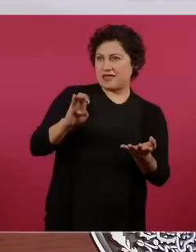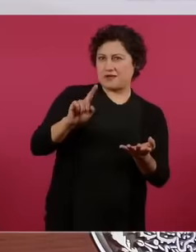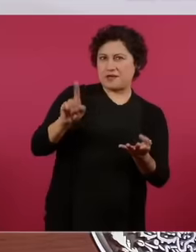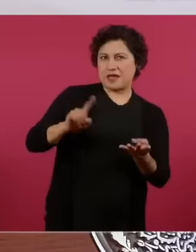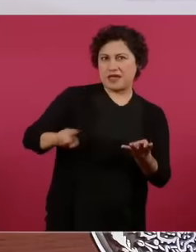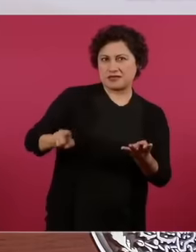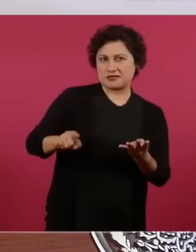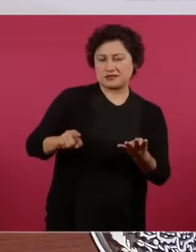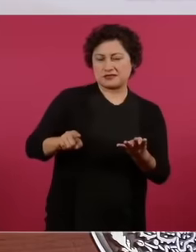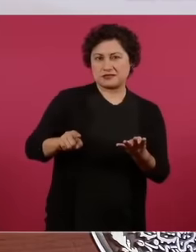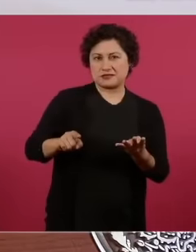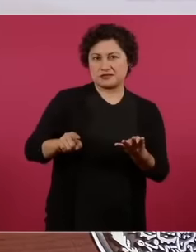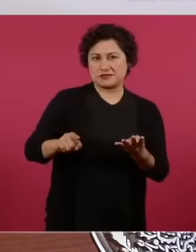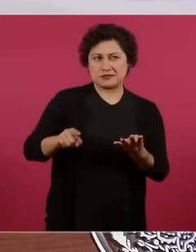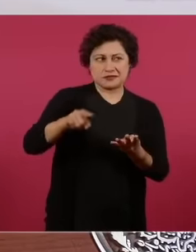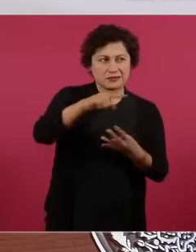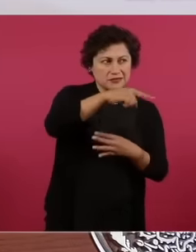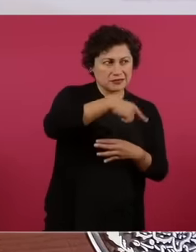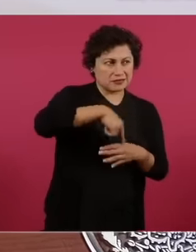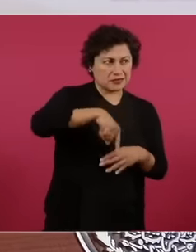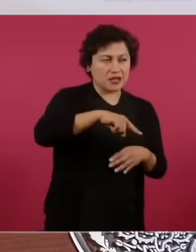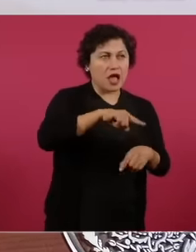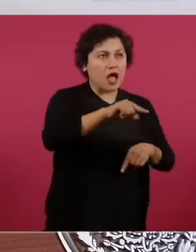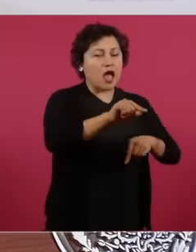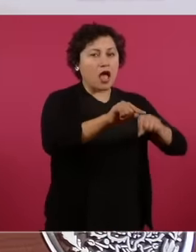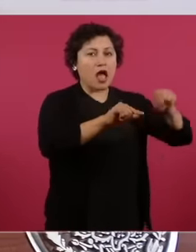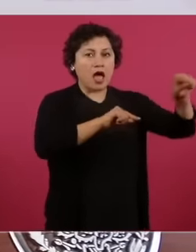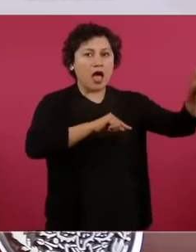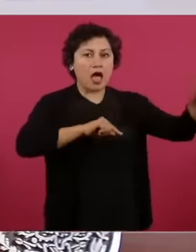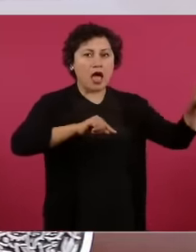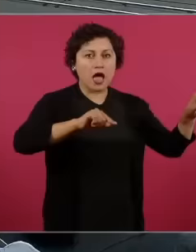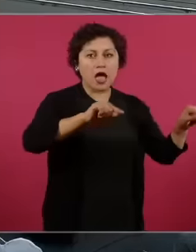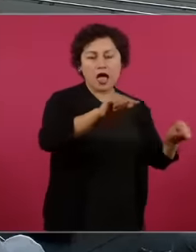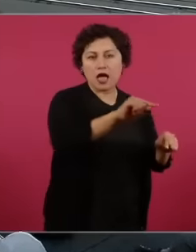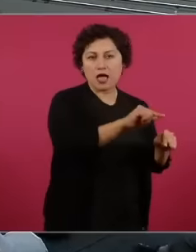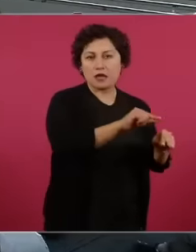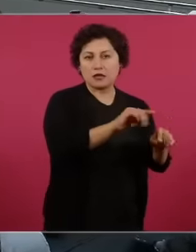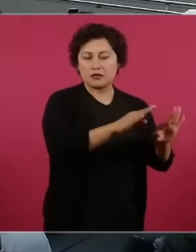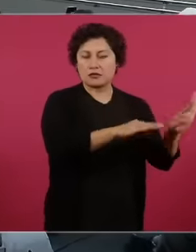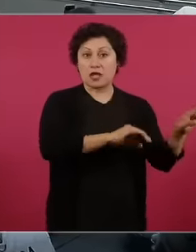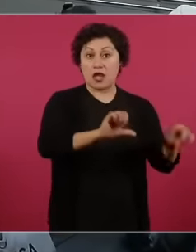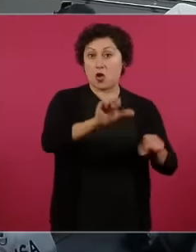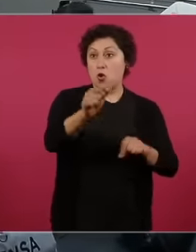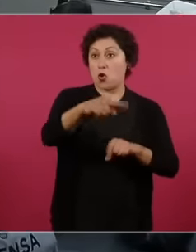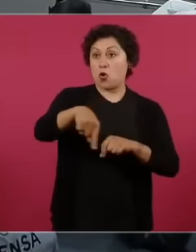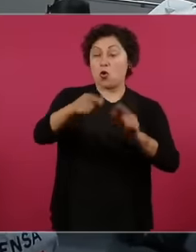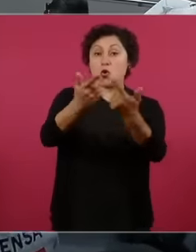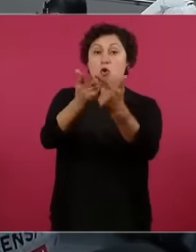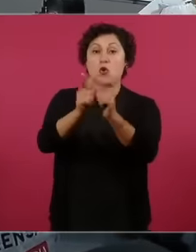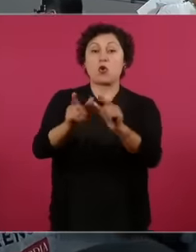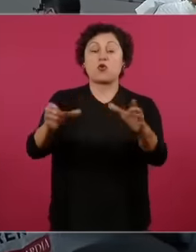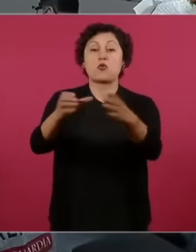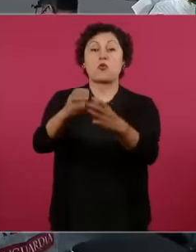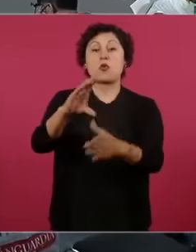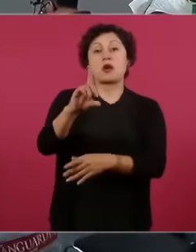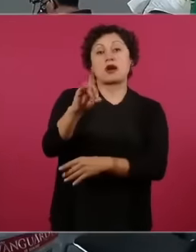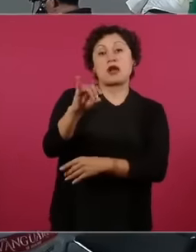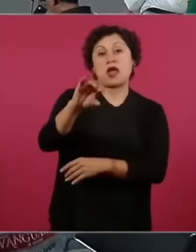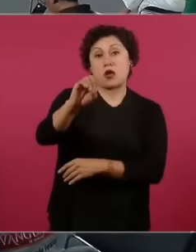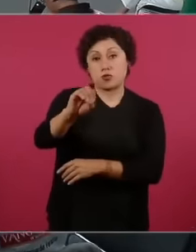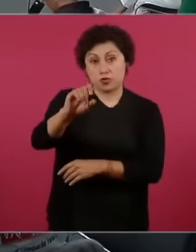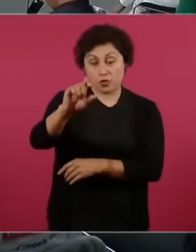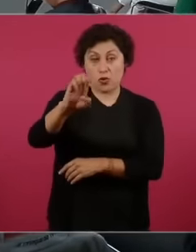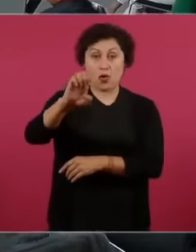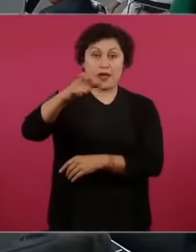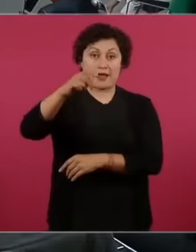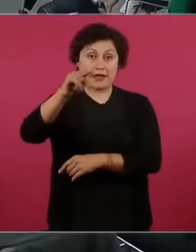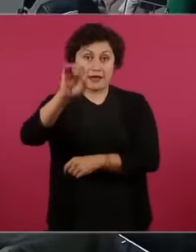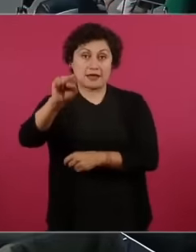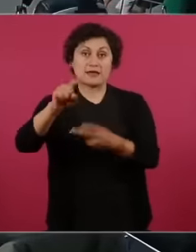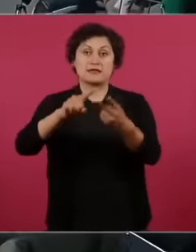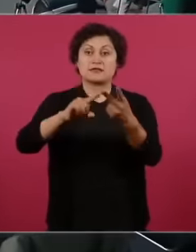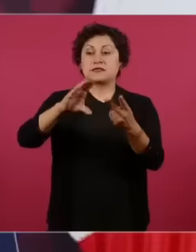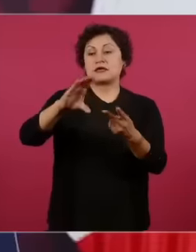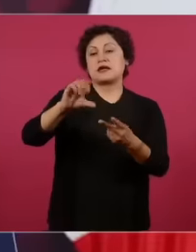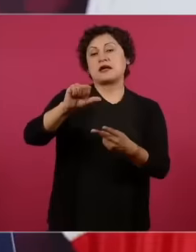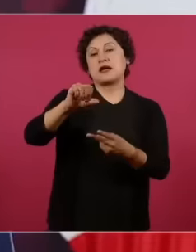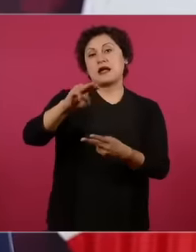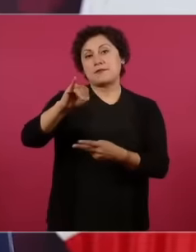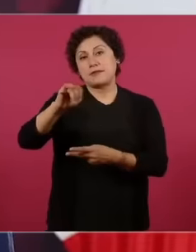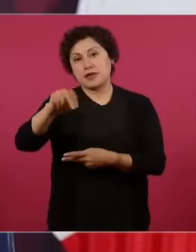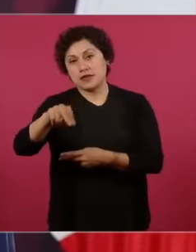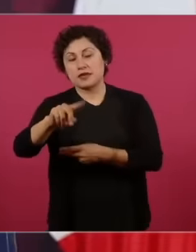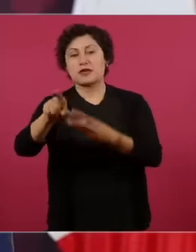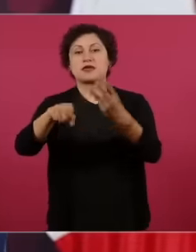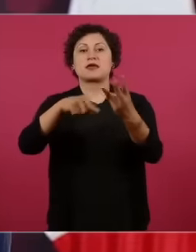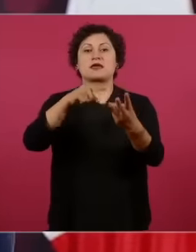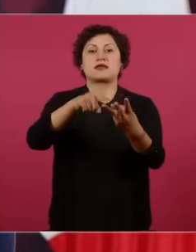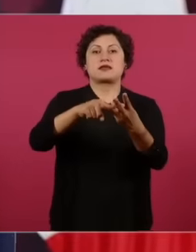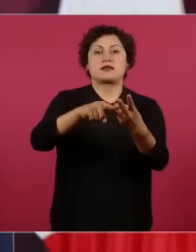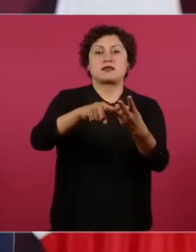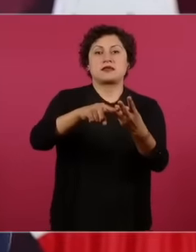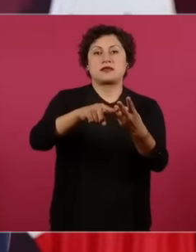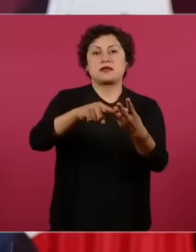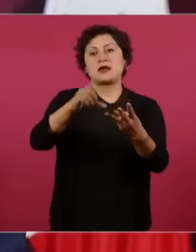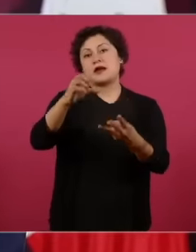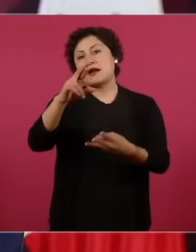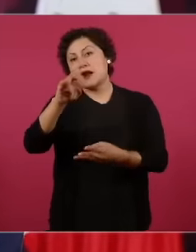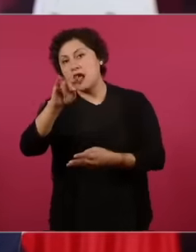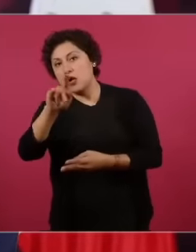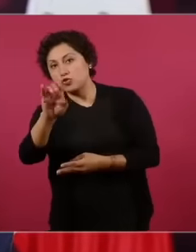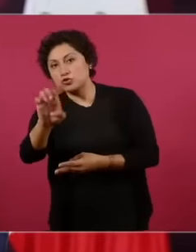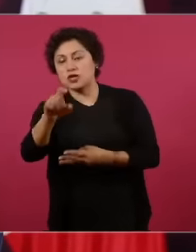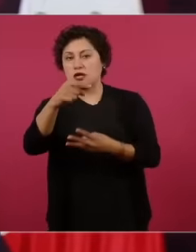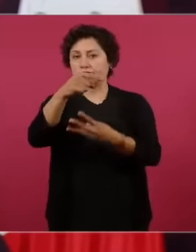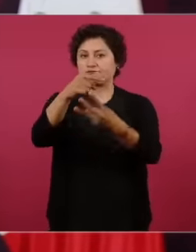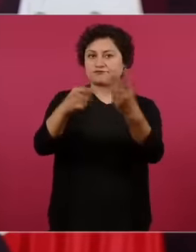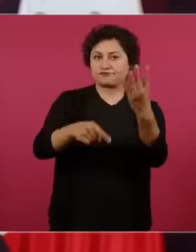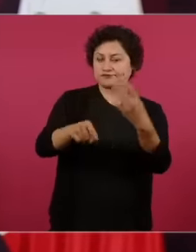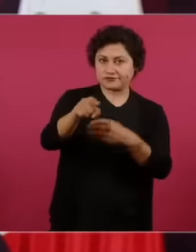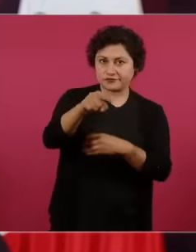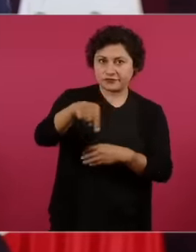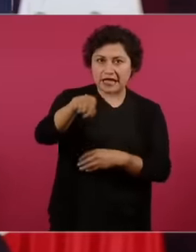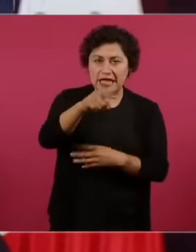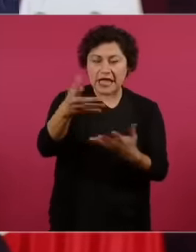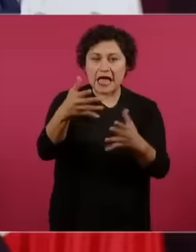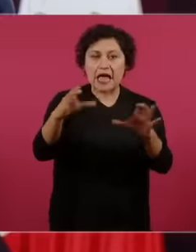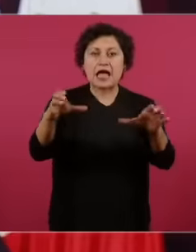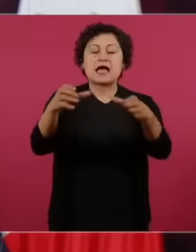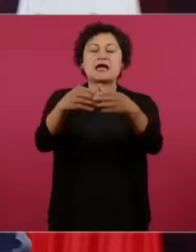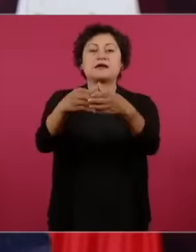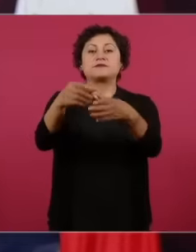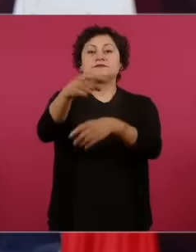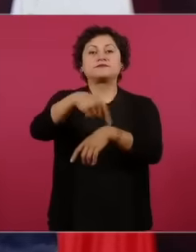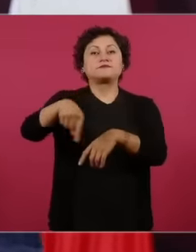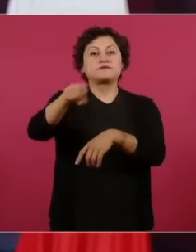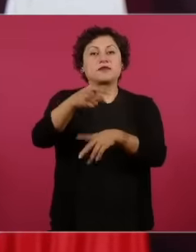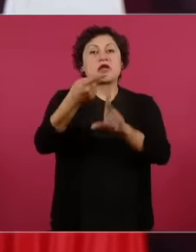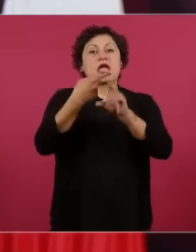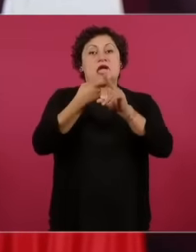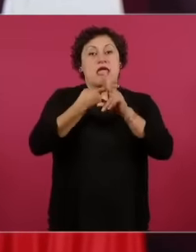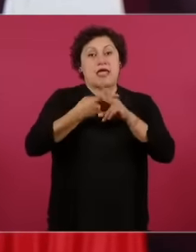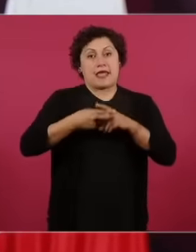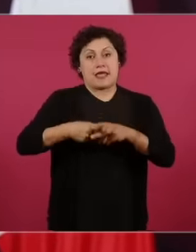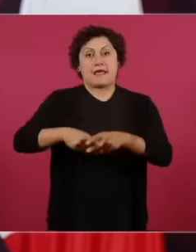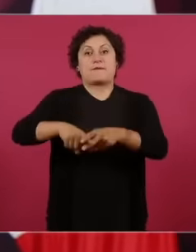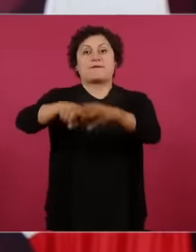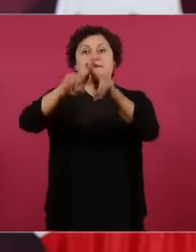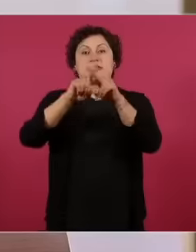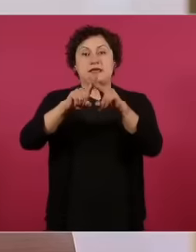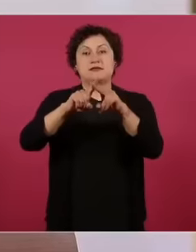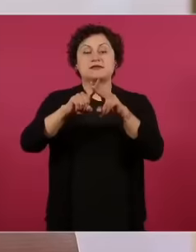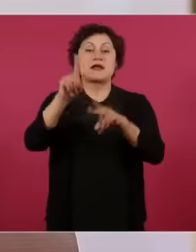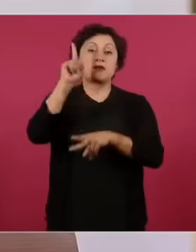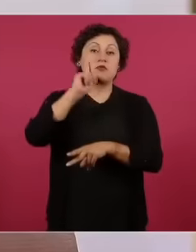here Claudio x González with Castañeda Aguilar walk And from the beginning, the lady said,